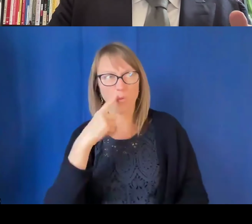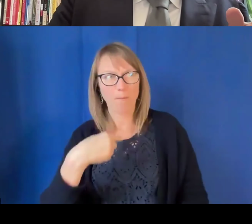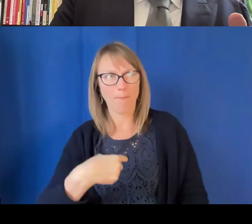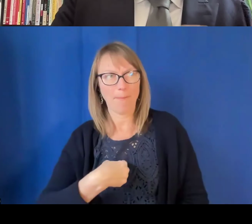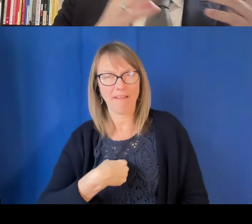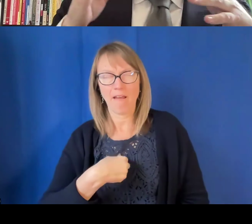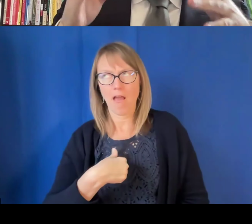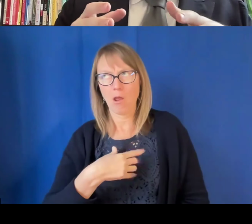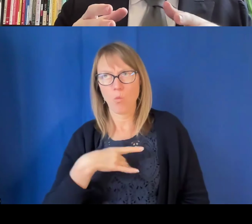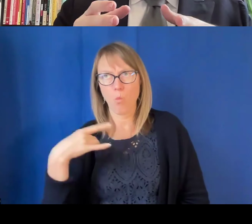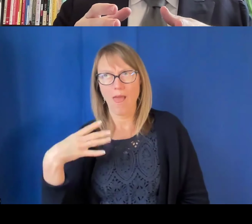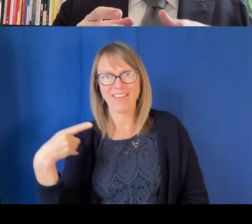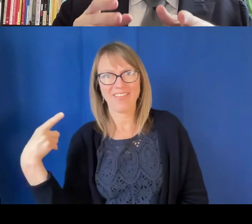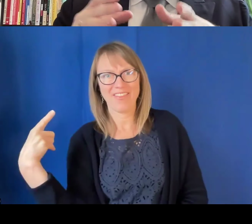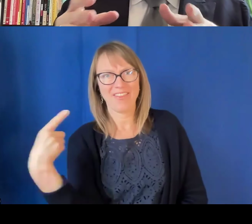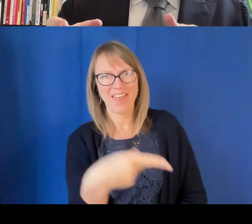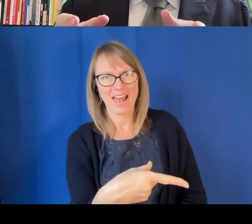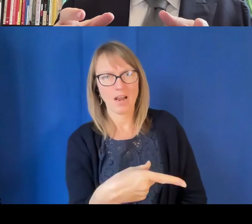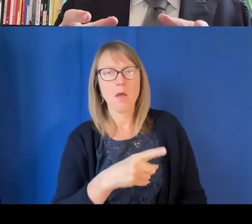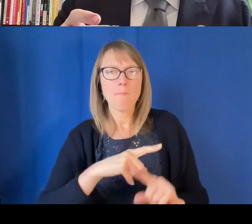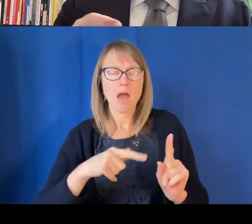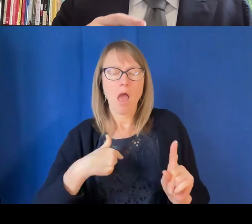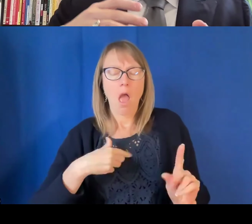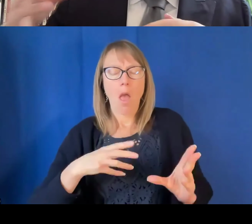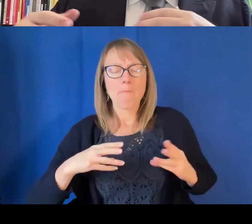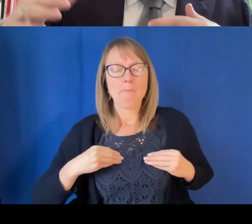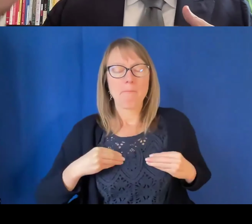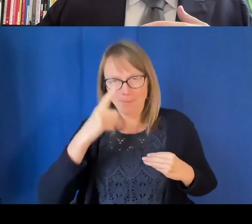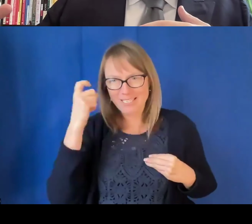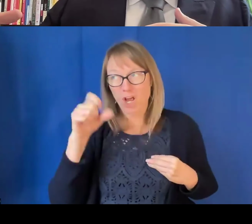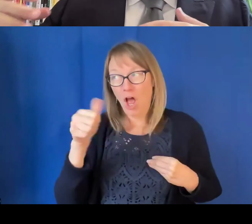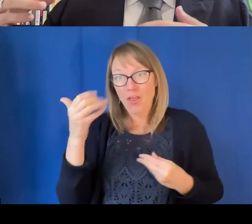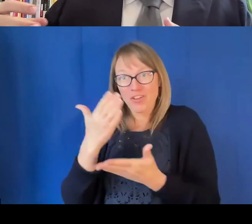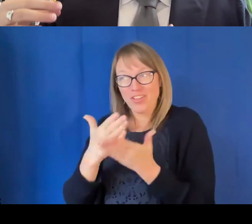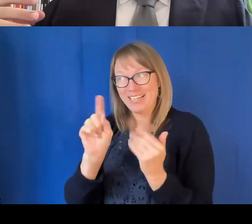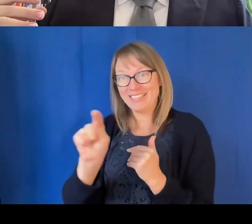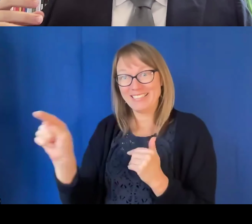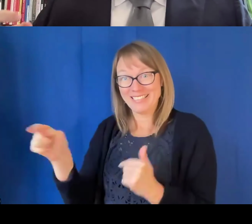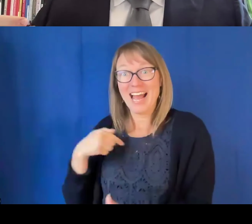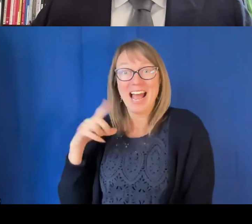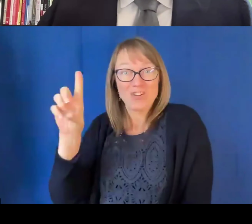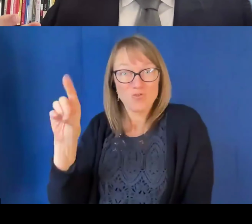that I do like, and if you would've just had me pick all the furniture, you're gonna find solutions that don't work for other people.